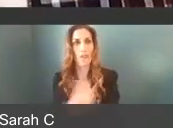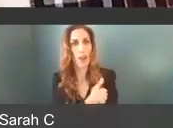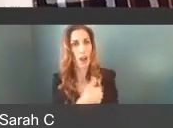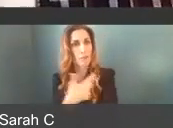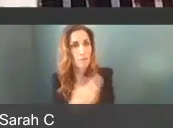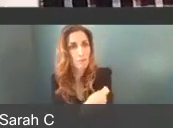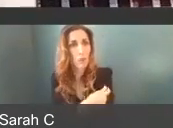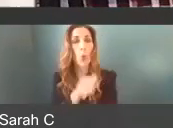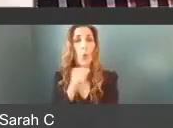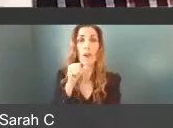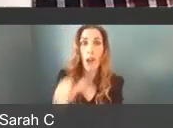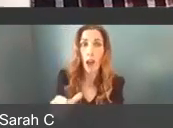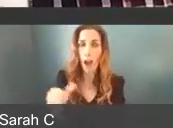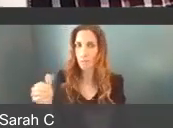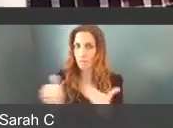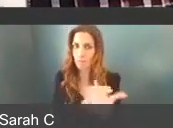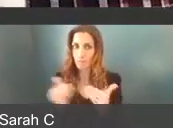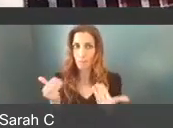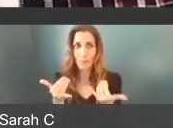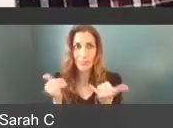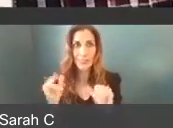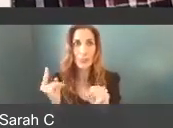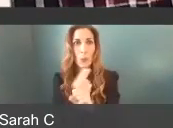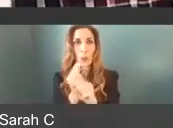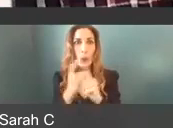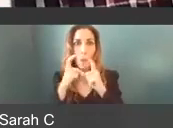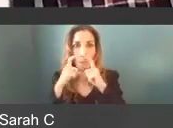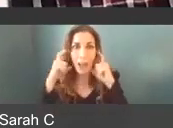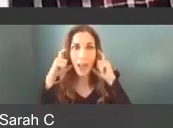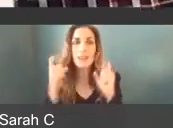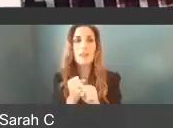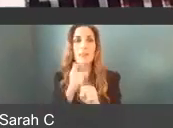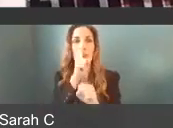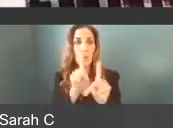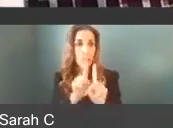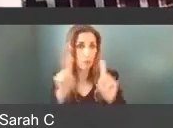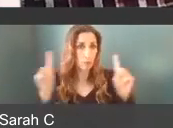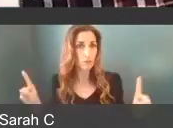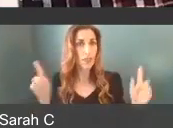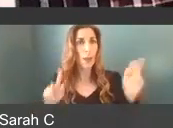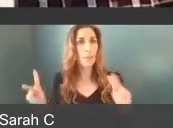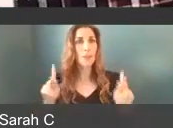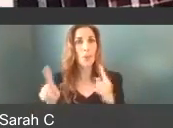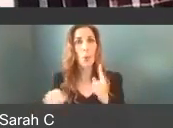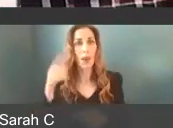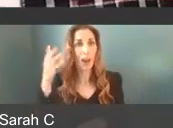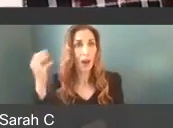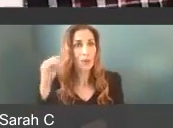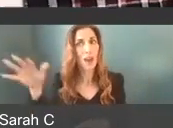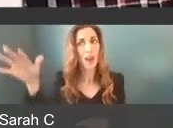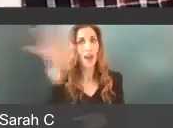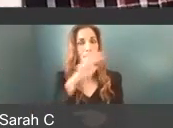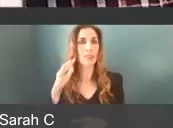not, continue to wear masks and maintain social distancing when outside of our homes. We are so